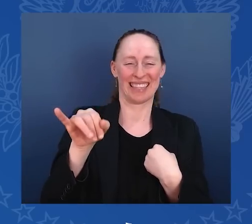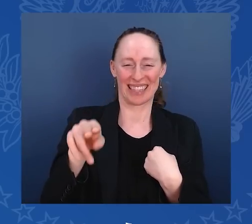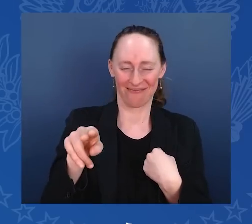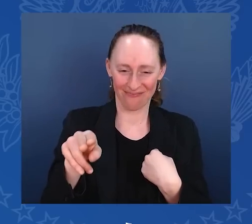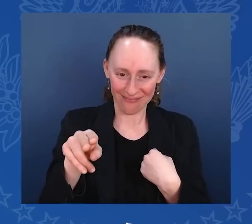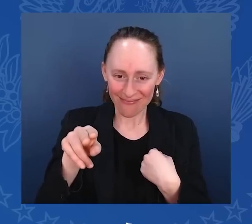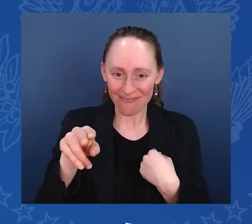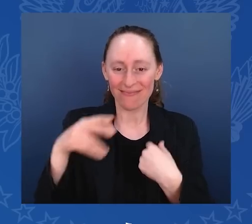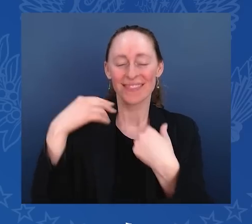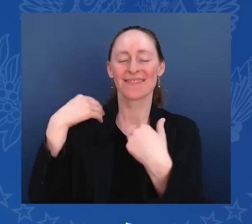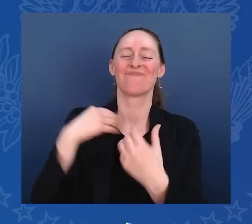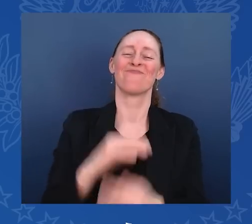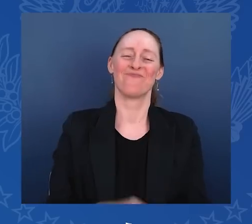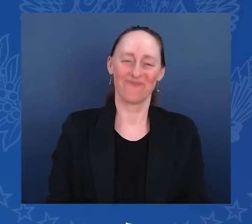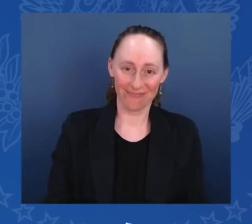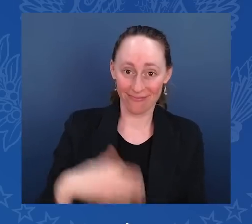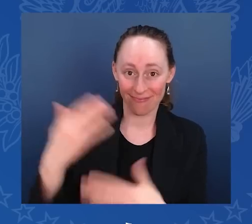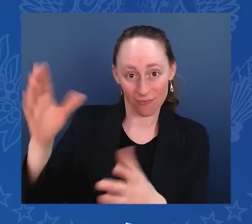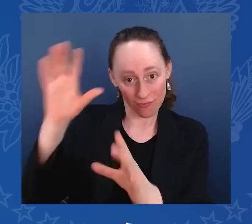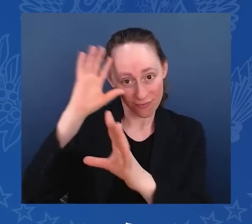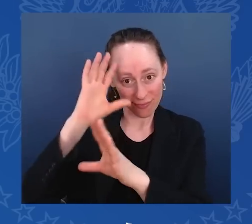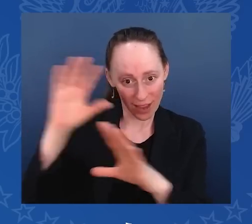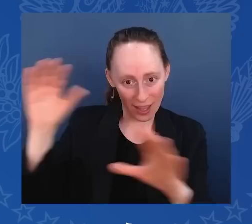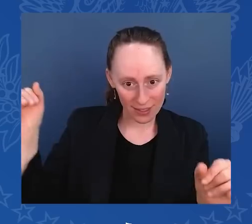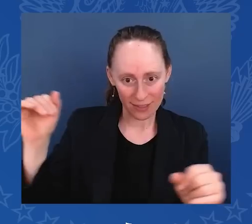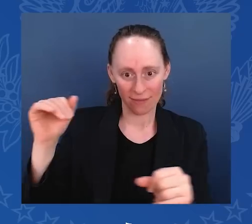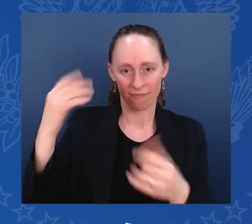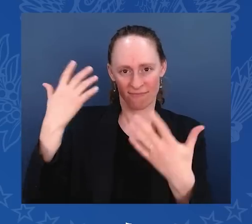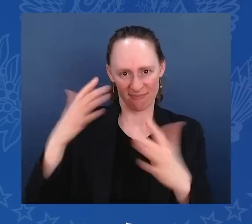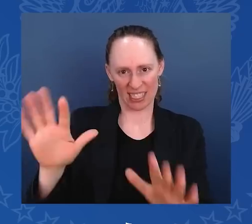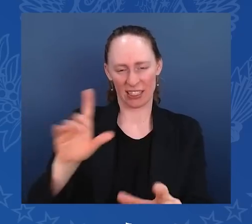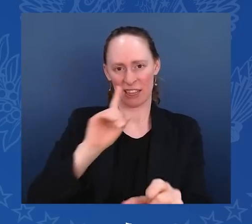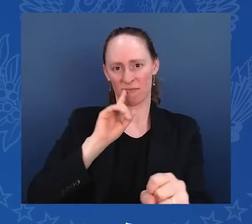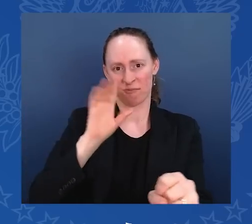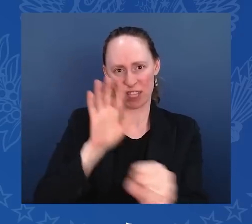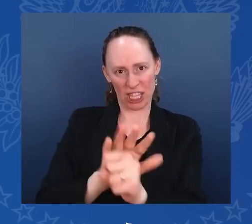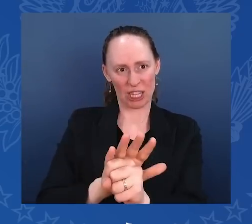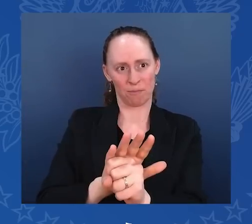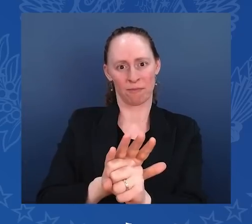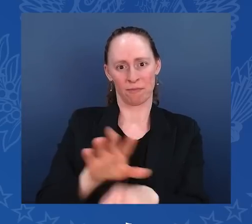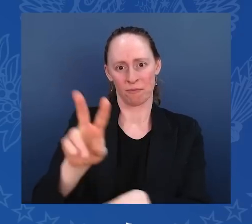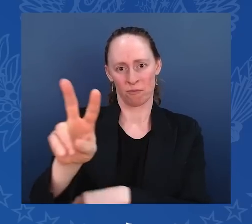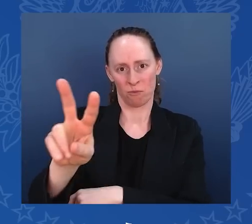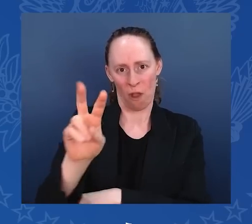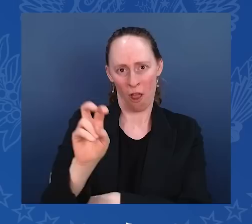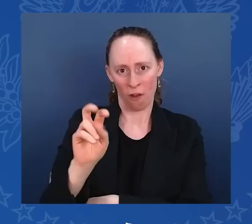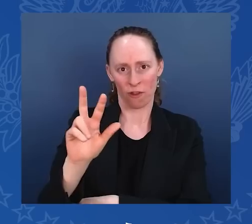during your administration, we have made history. Not just in a record breaking number,